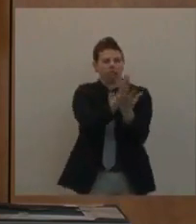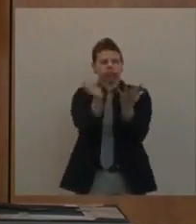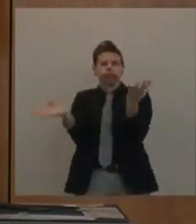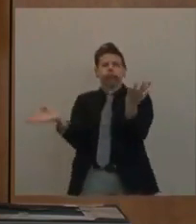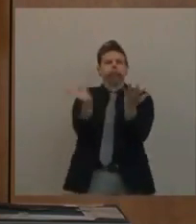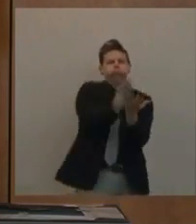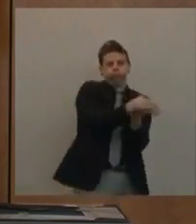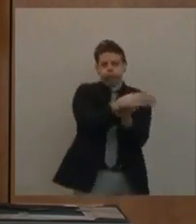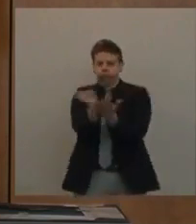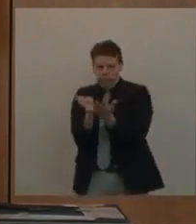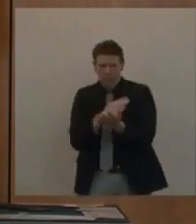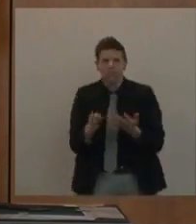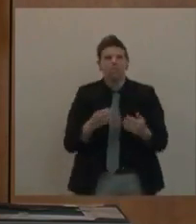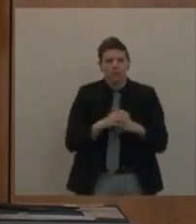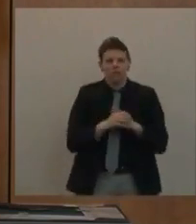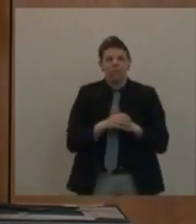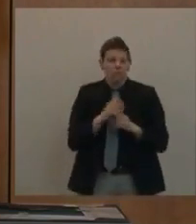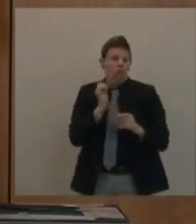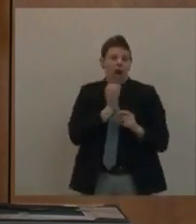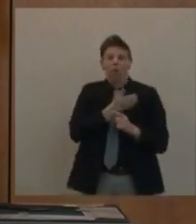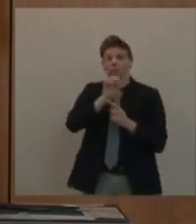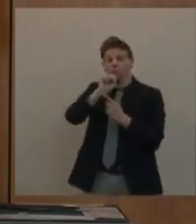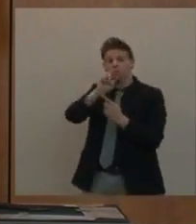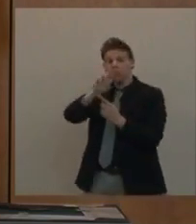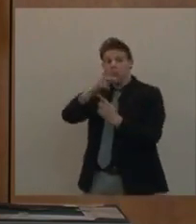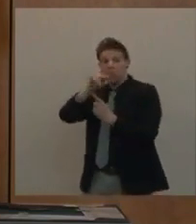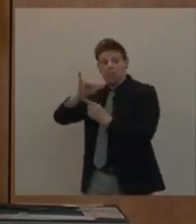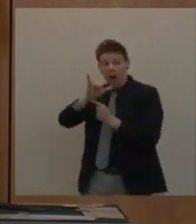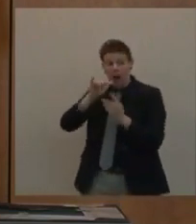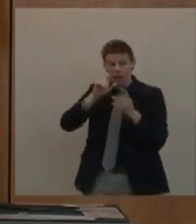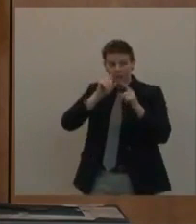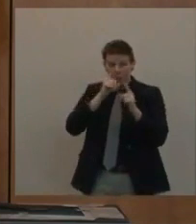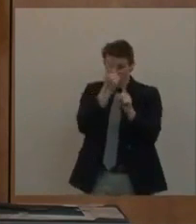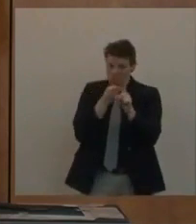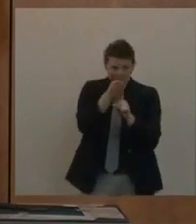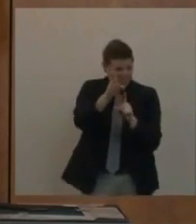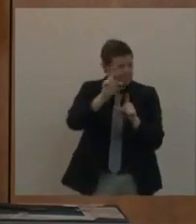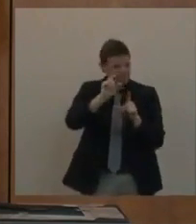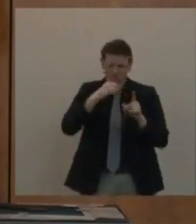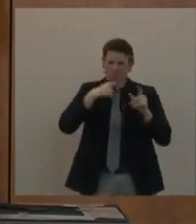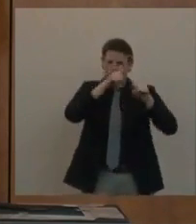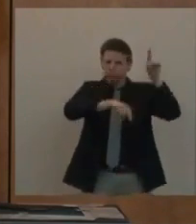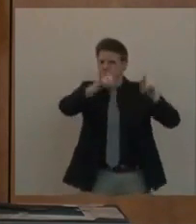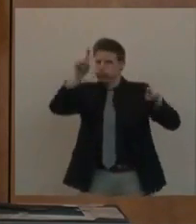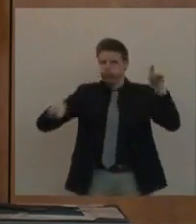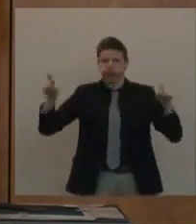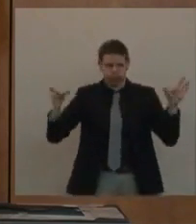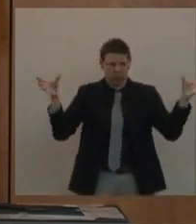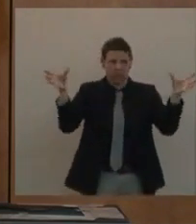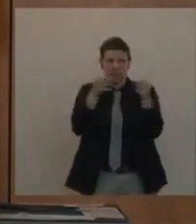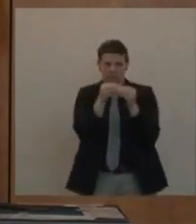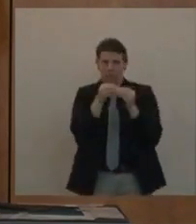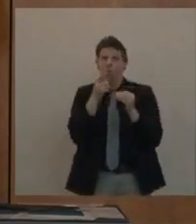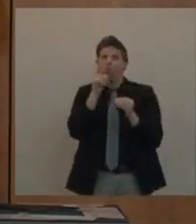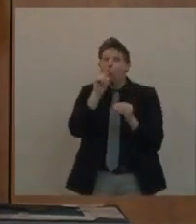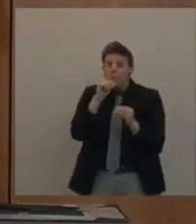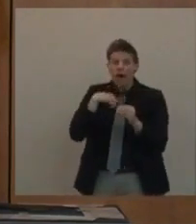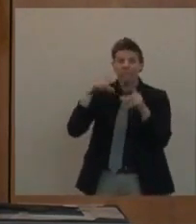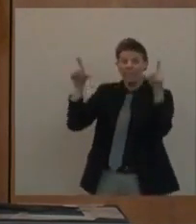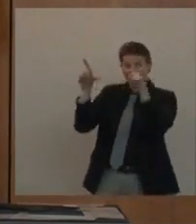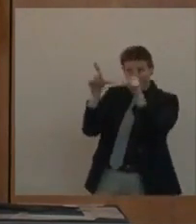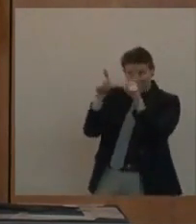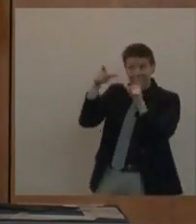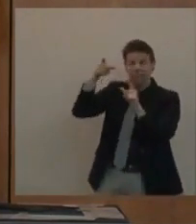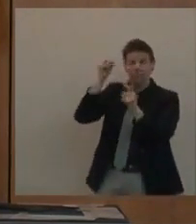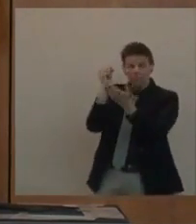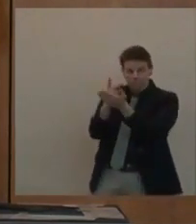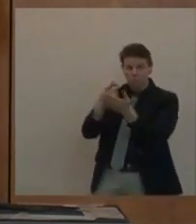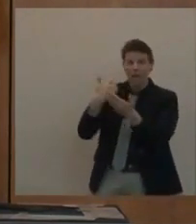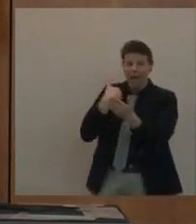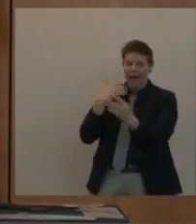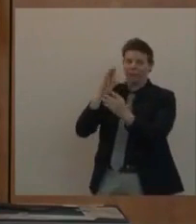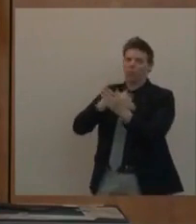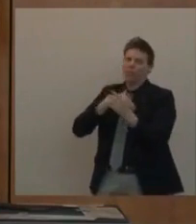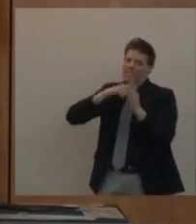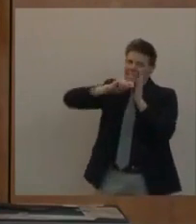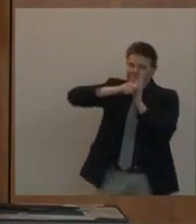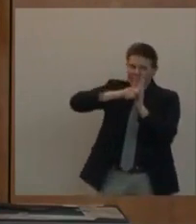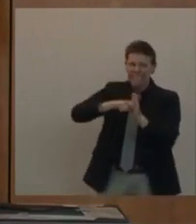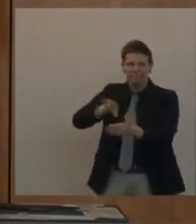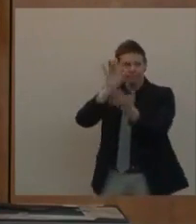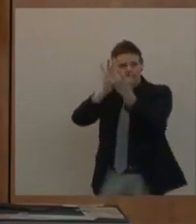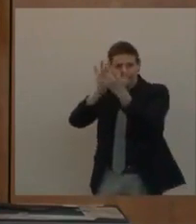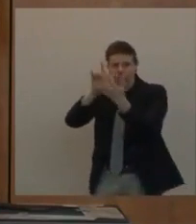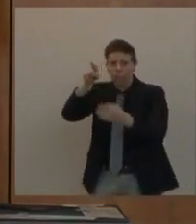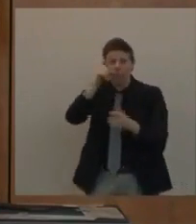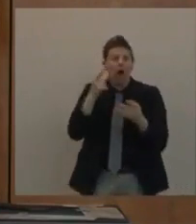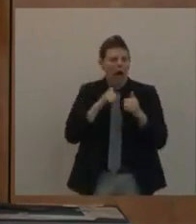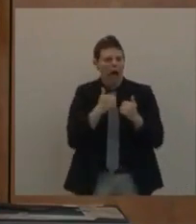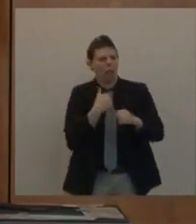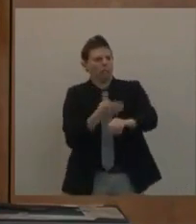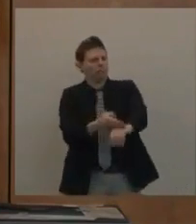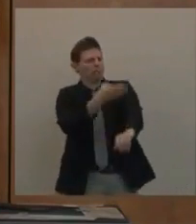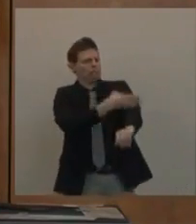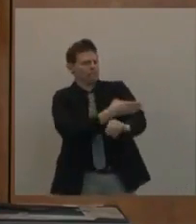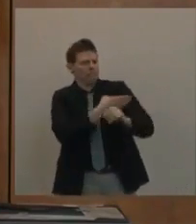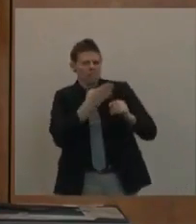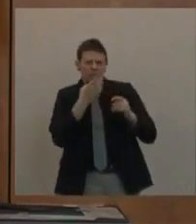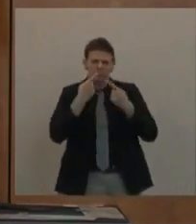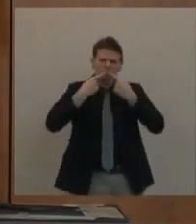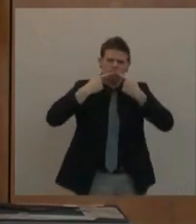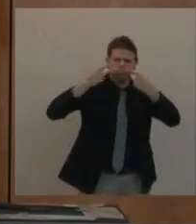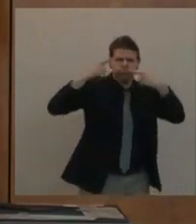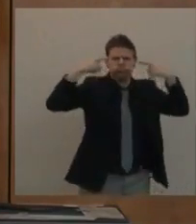AS WE DO THAT, WE ARE FIGURING OUT EXPANDED CAPACITY AND INDEPENDENT SUPPLY OPERATIONS T EACH OF THESE ENTITIES OR ORGANIZATIONS WHO HAVE ALWAYS HAD THE LICENSE STABILITY TO DO